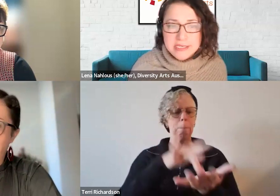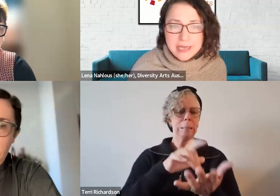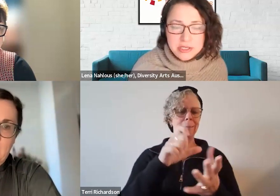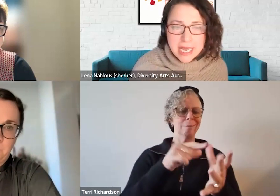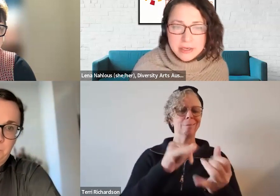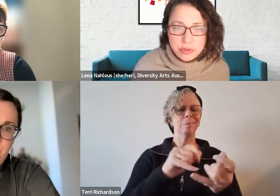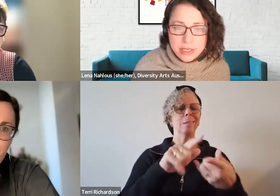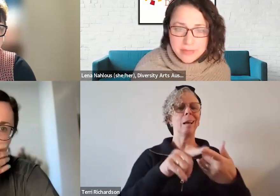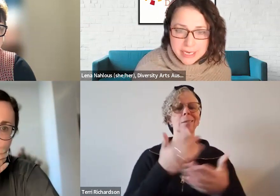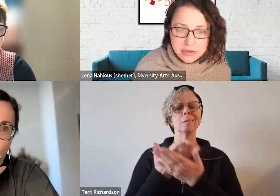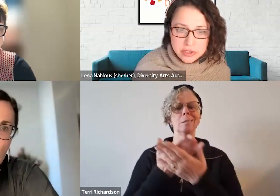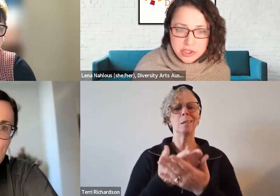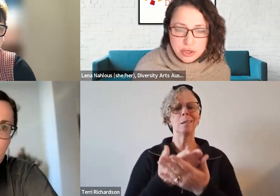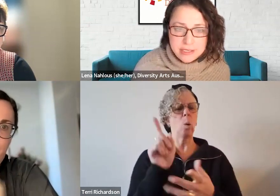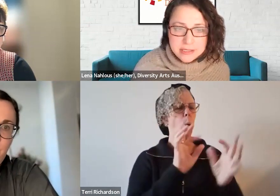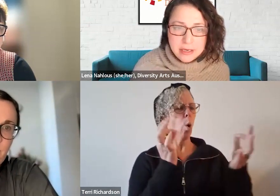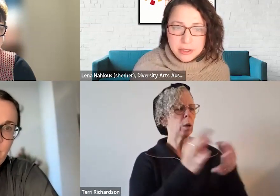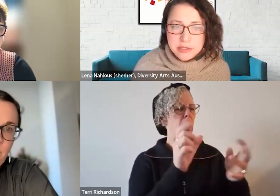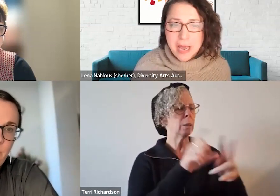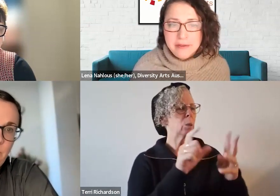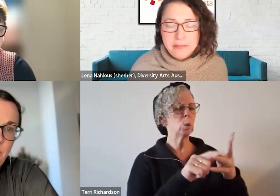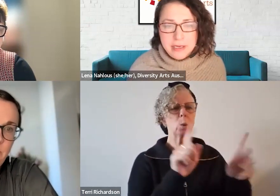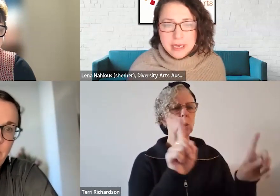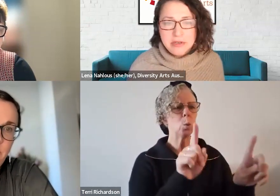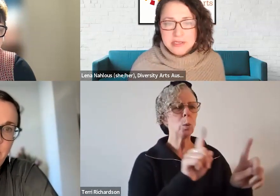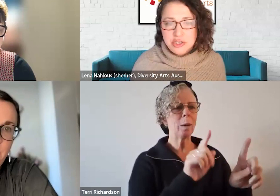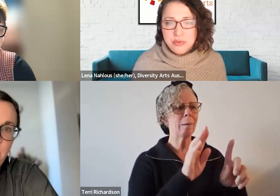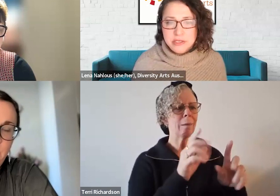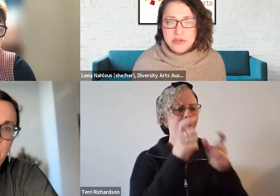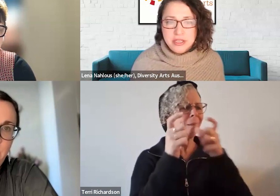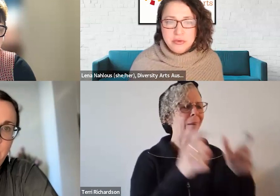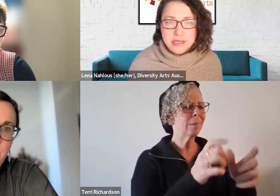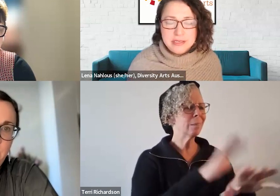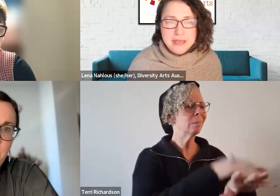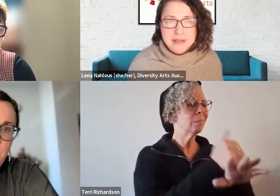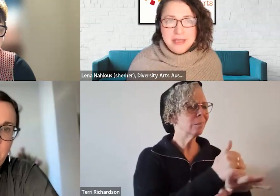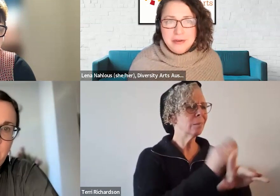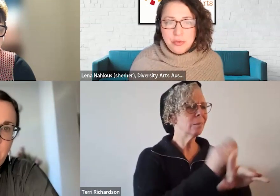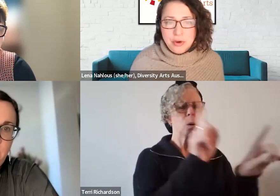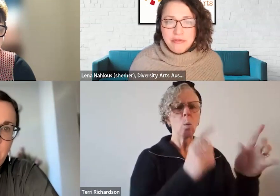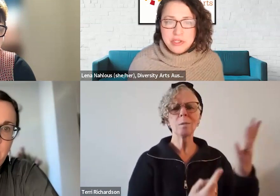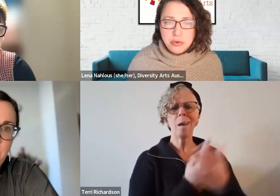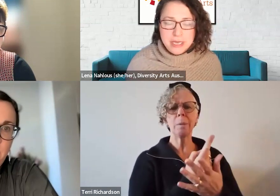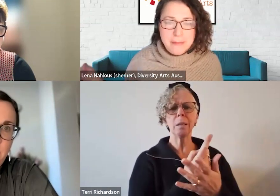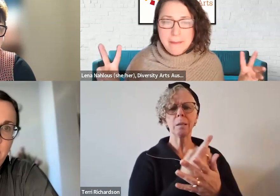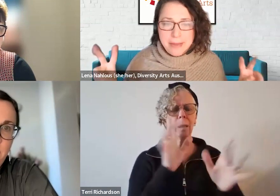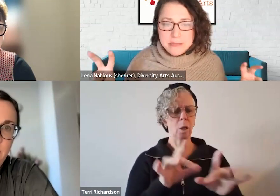are doing on their governance journeys, because part of the big governance issue in Australia is that we're often talking about best practice,